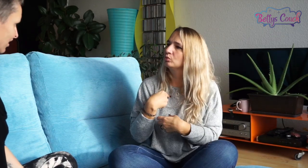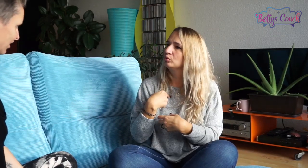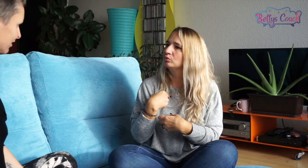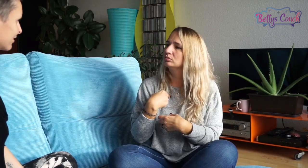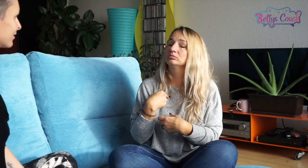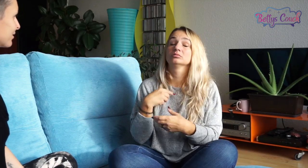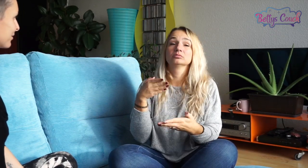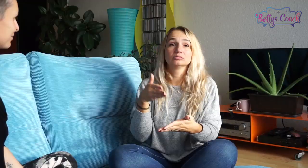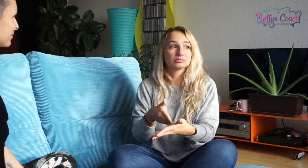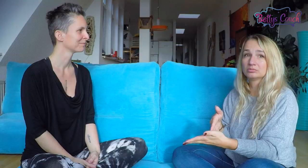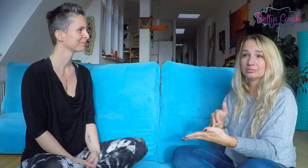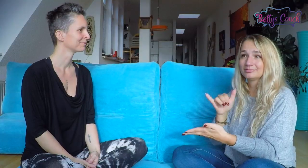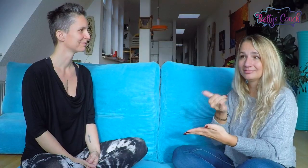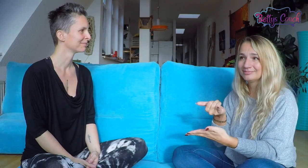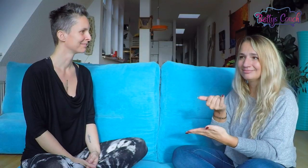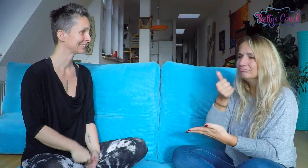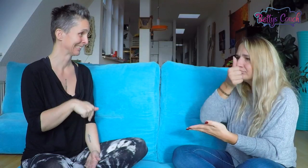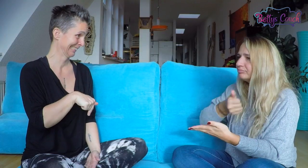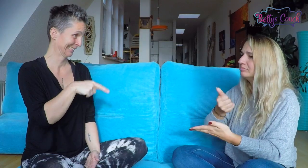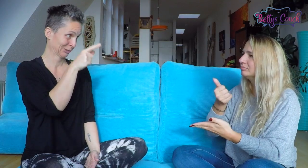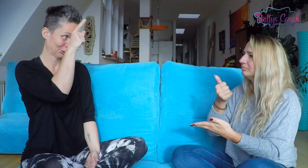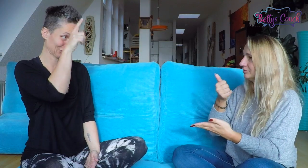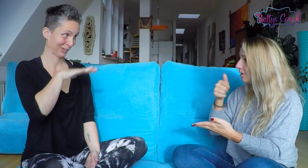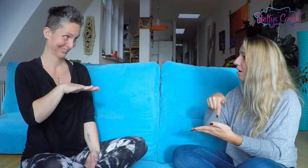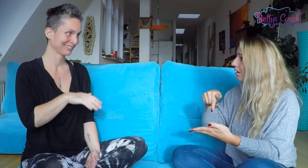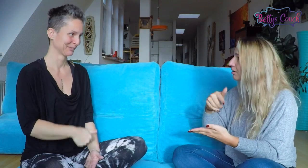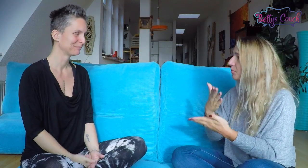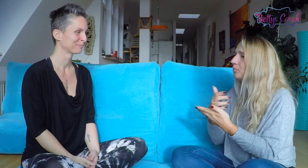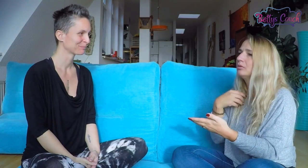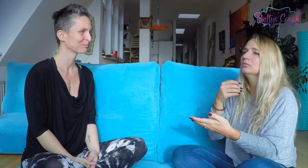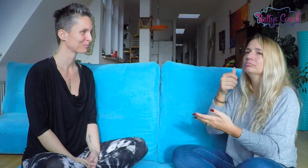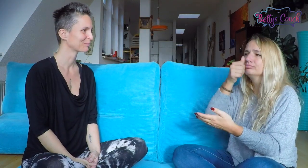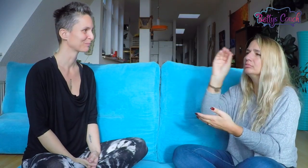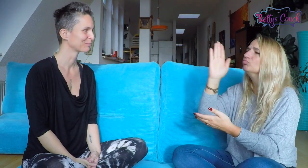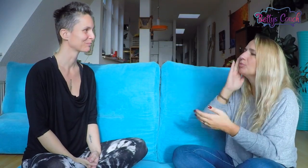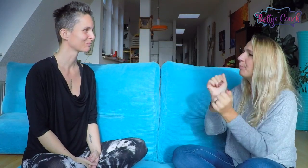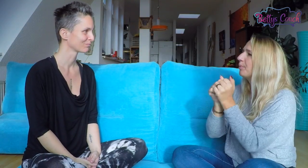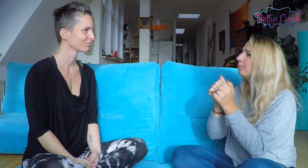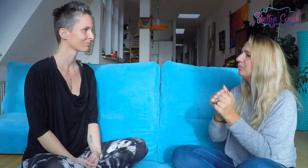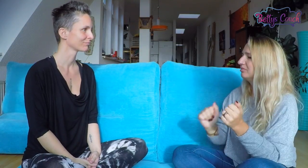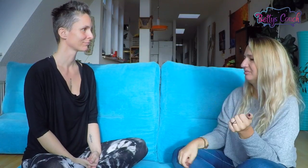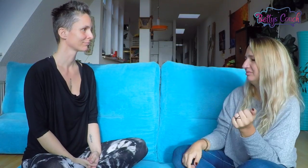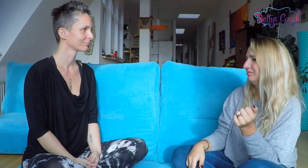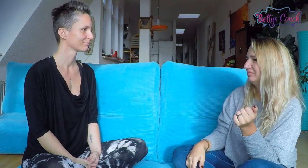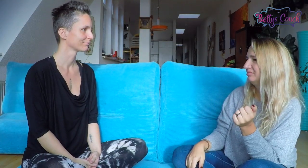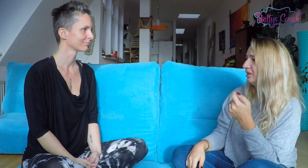Barriers here? Oh yeah! Betty: Here in Germany? Toma: Yes, here! In one situation, I asked to communicate via paper and pen. They looked at crookedly and asked: